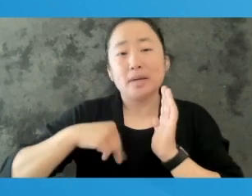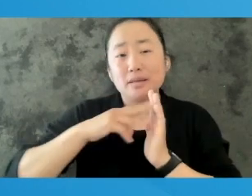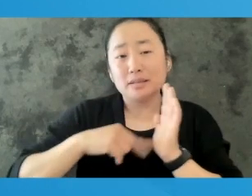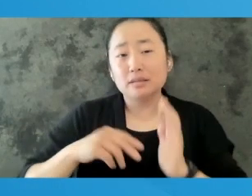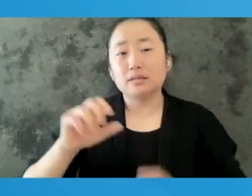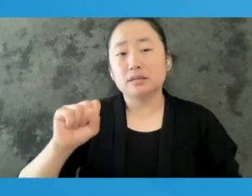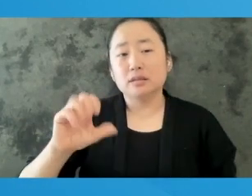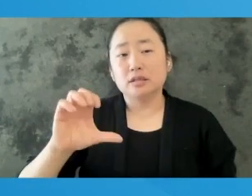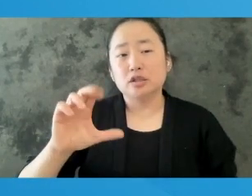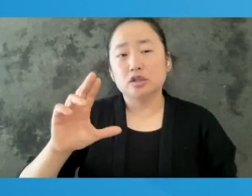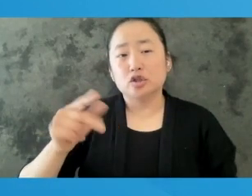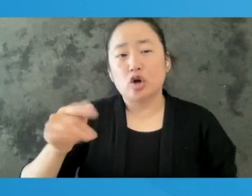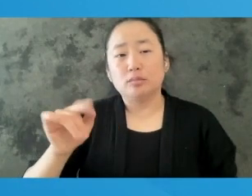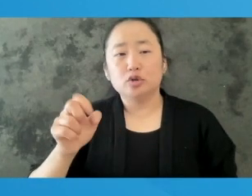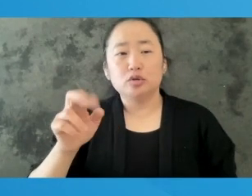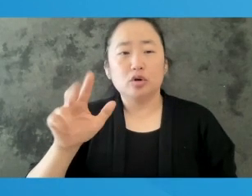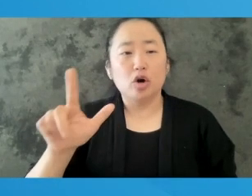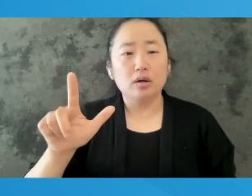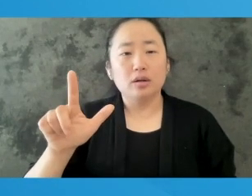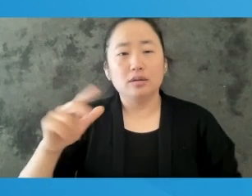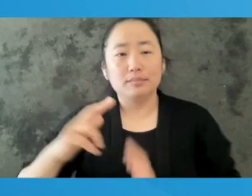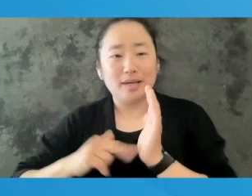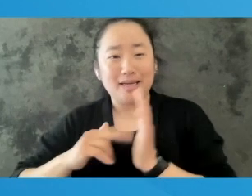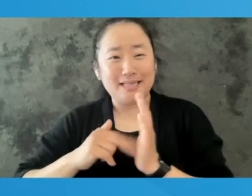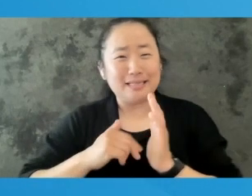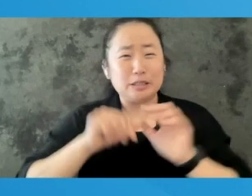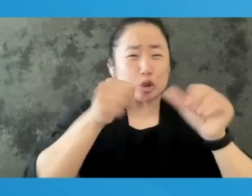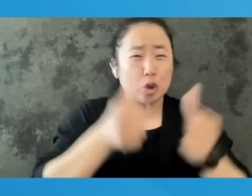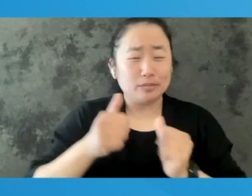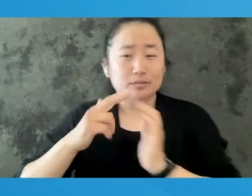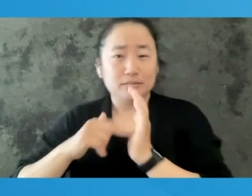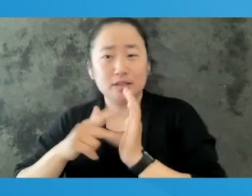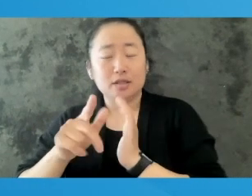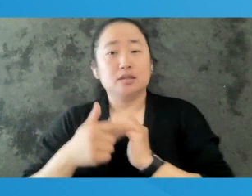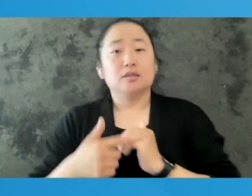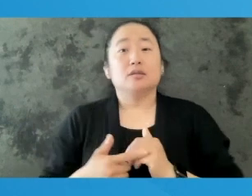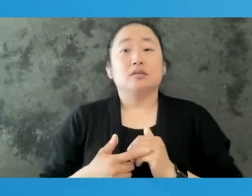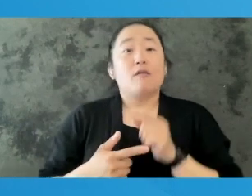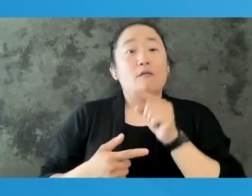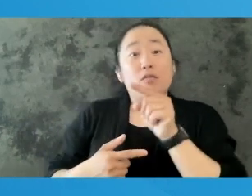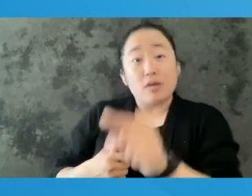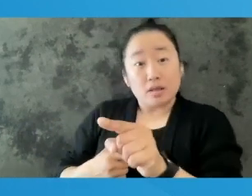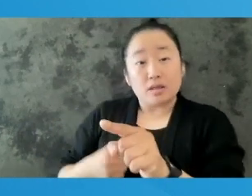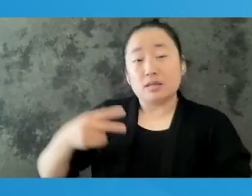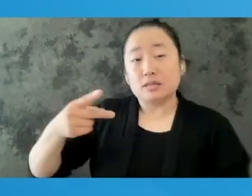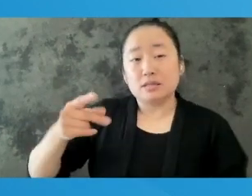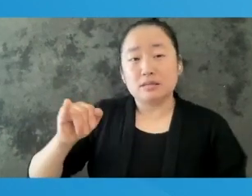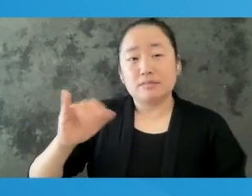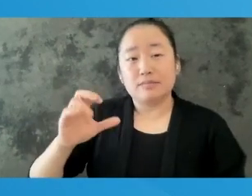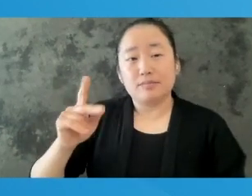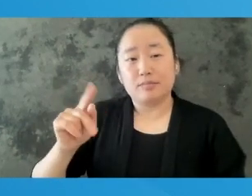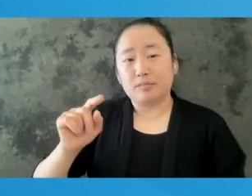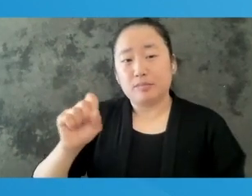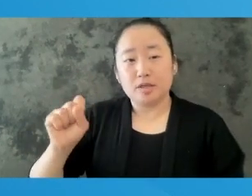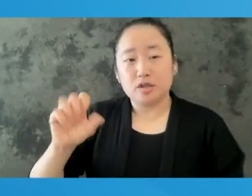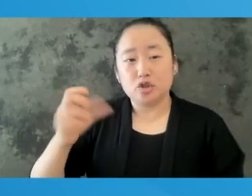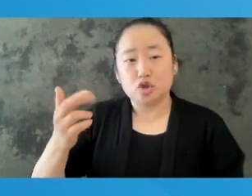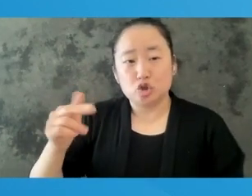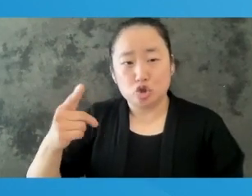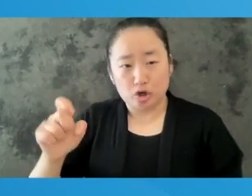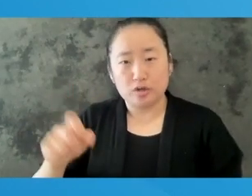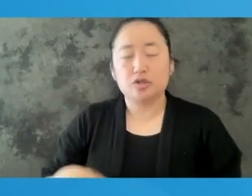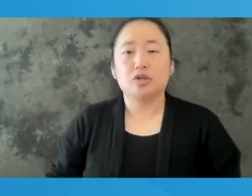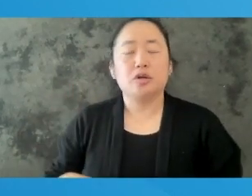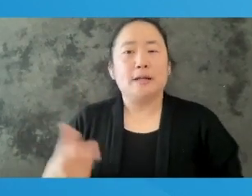So, the materials in Pickett's Charge, the largest images of Pickett's Charge were images